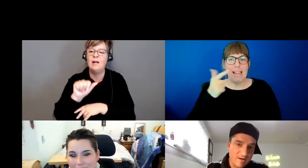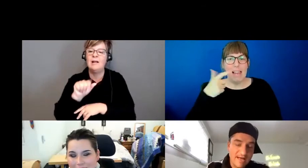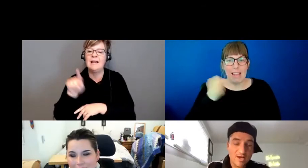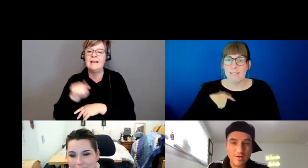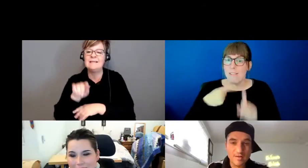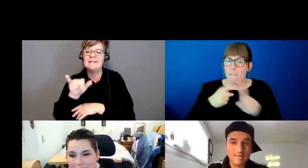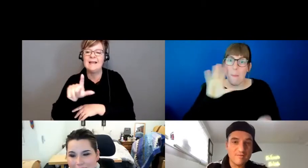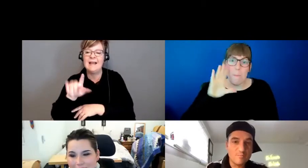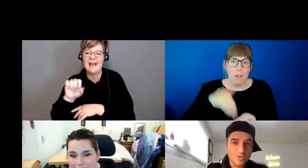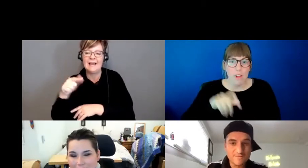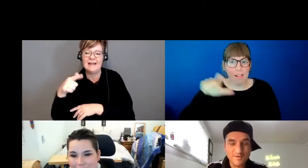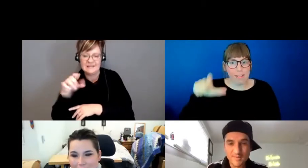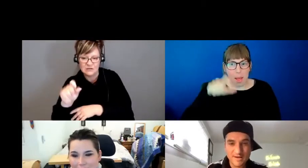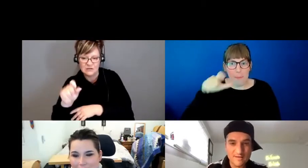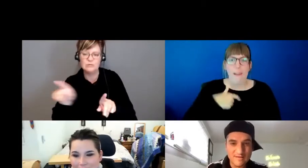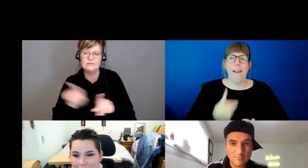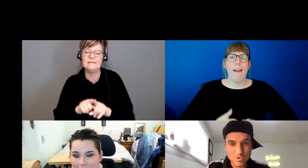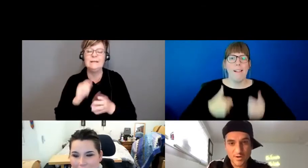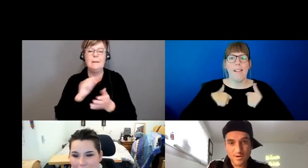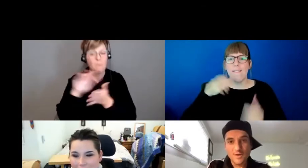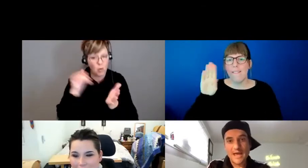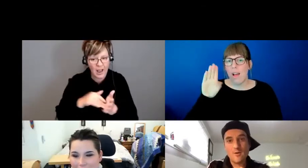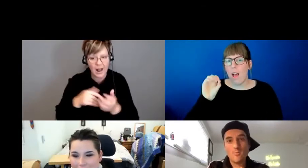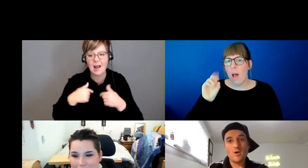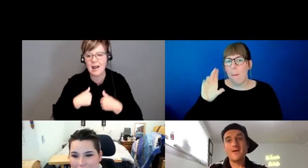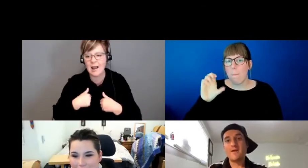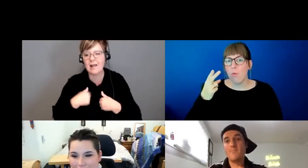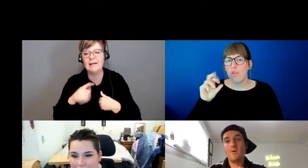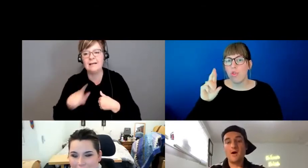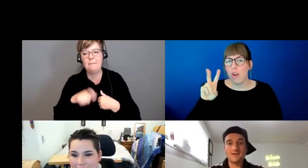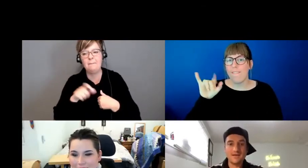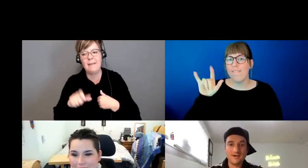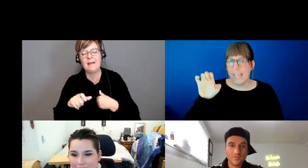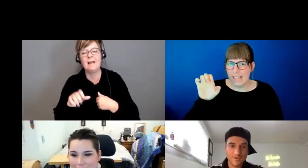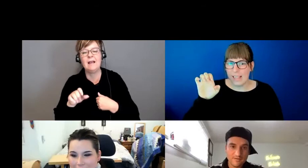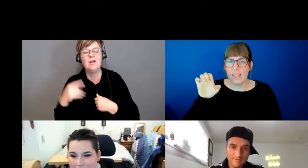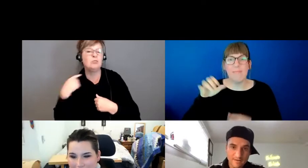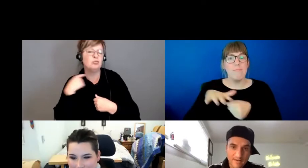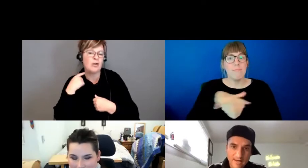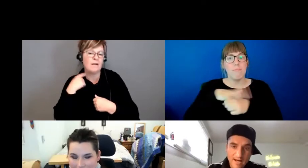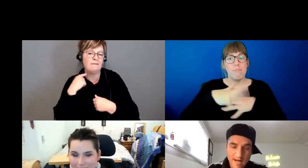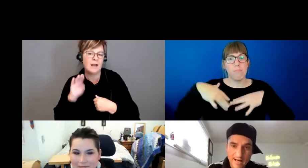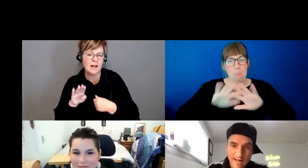QUEBEC. I CURRENTLY LIVE IN QUEBEC IN THE SOUTH SHORE ON THE MOHAWK TERRITORIES. I WAS